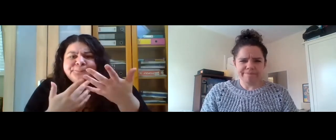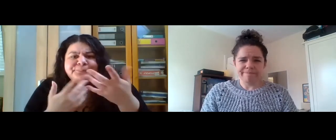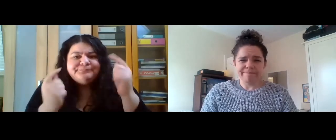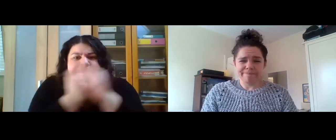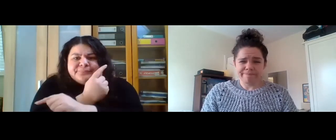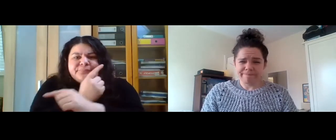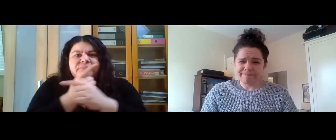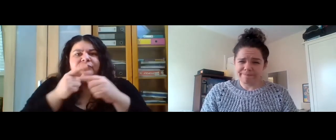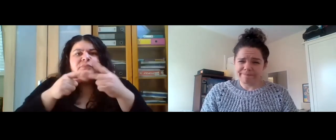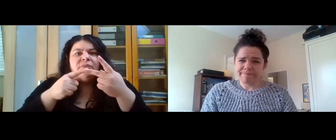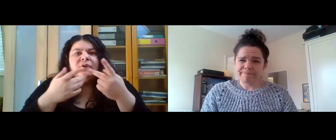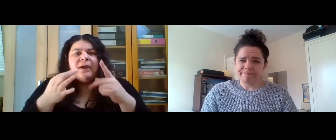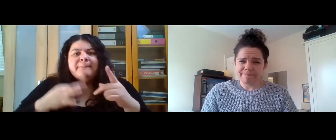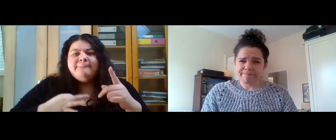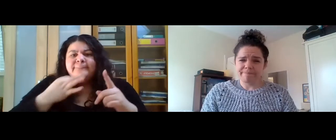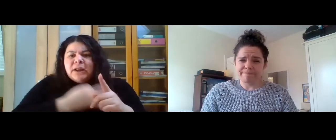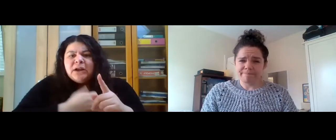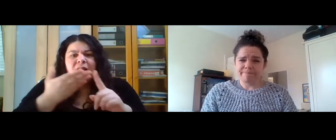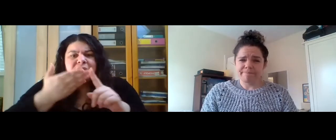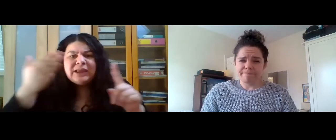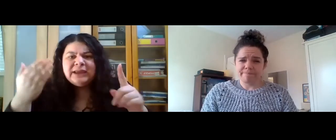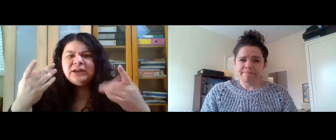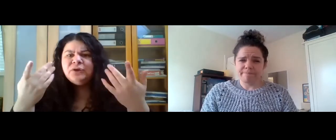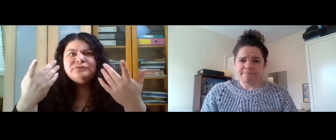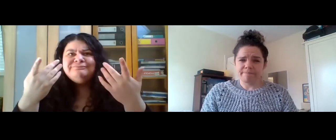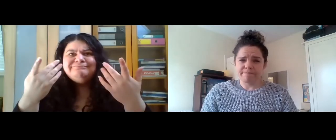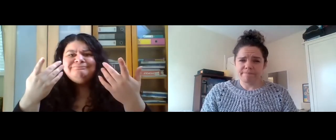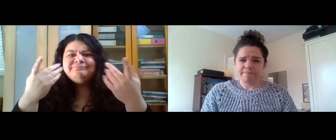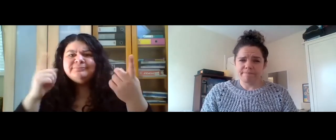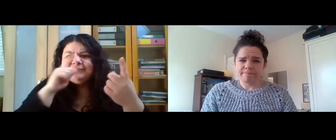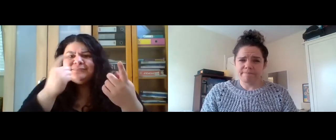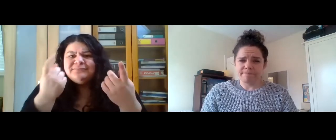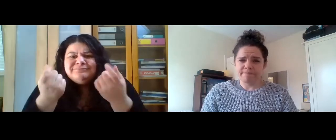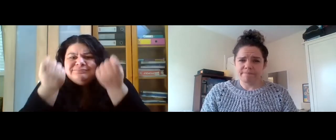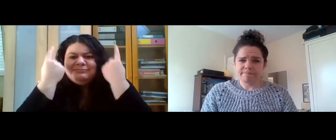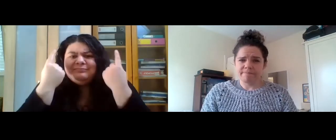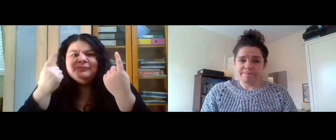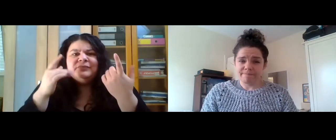or not fully understanding a diagnosis.